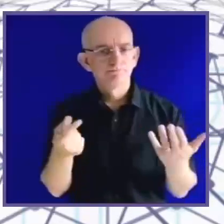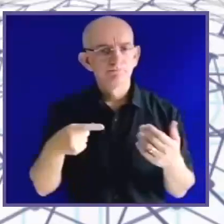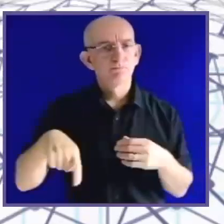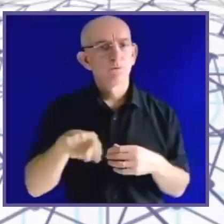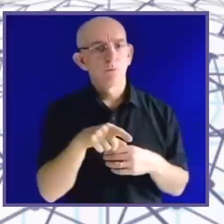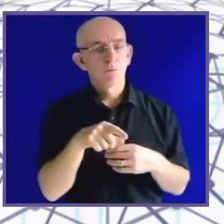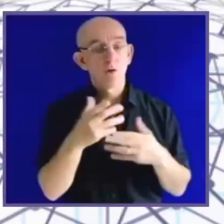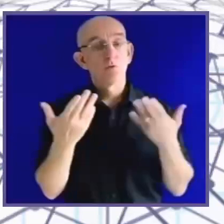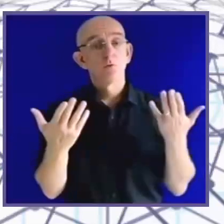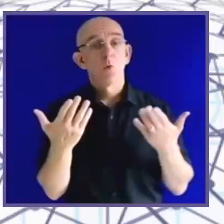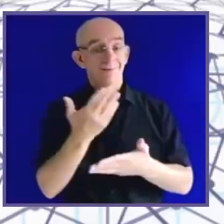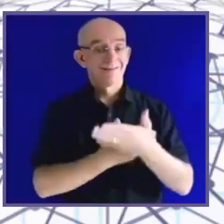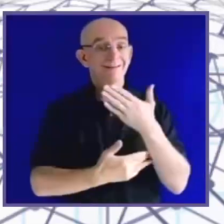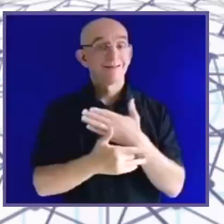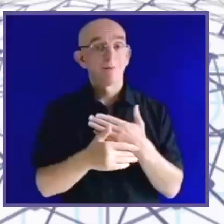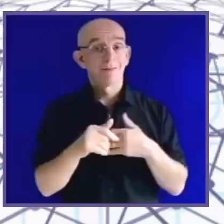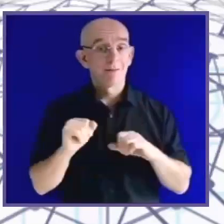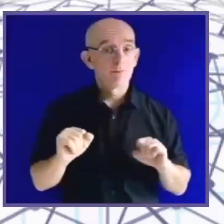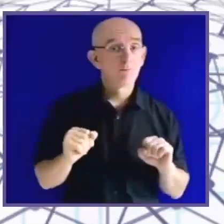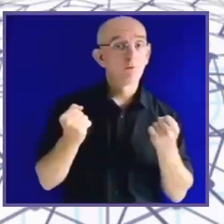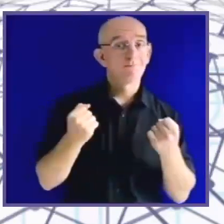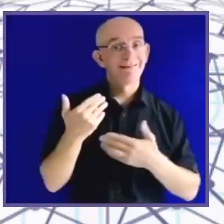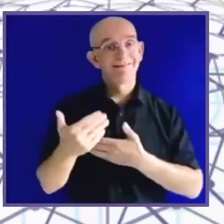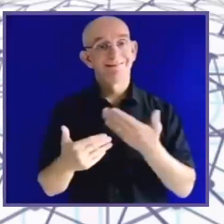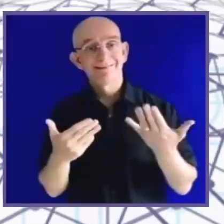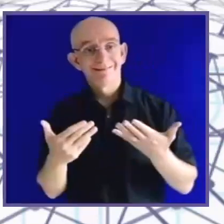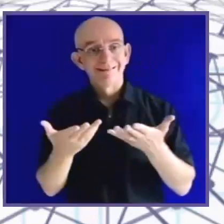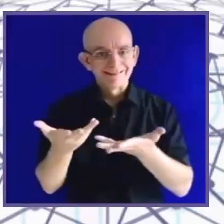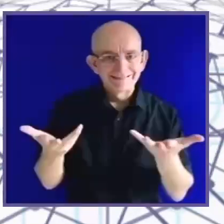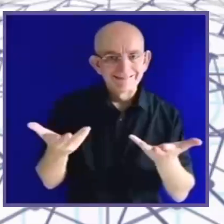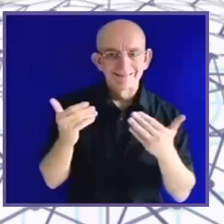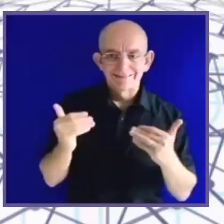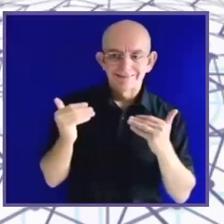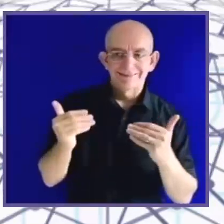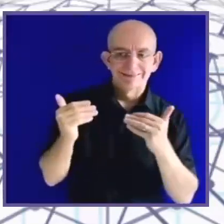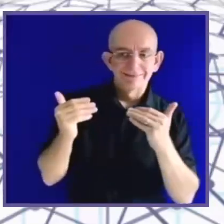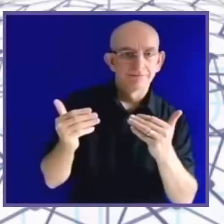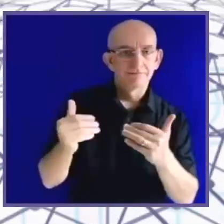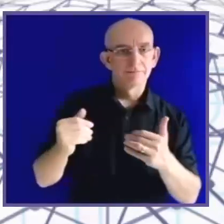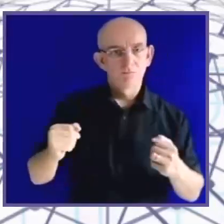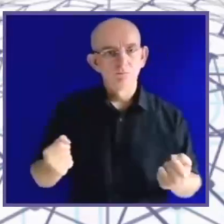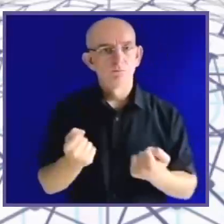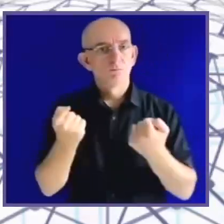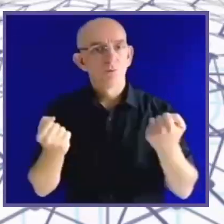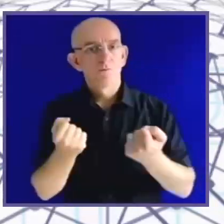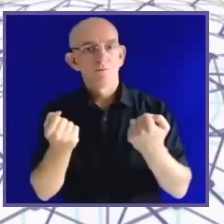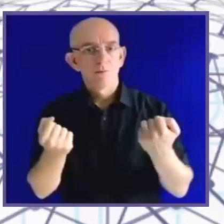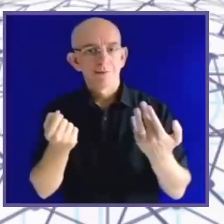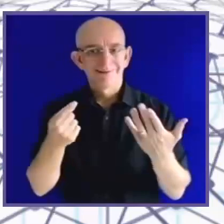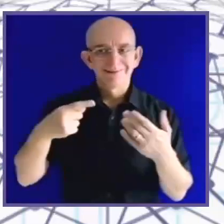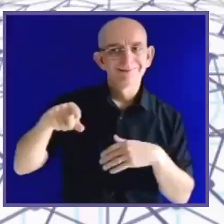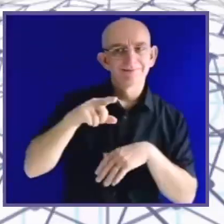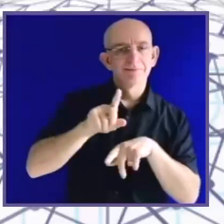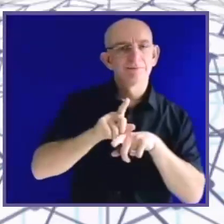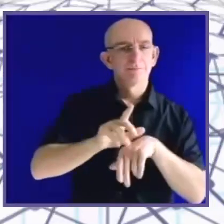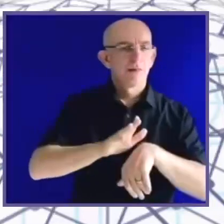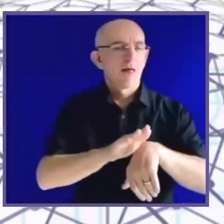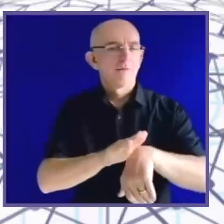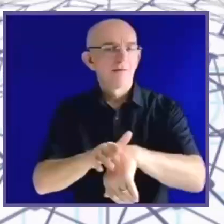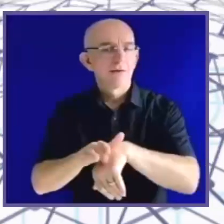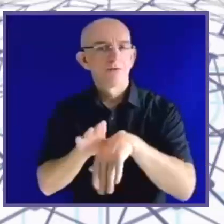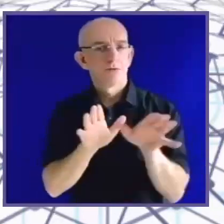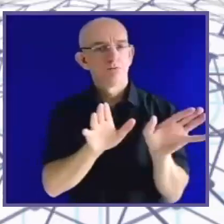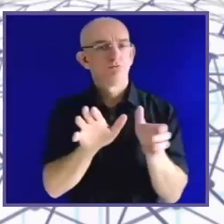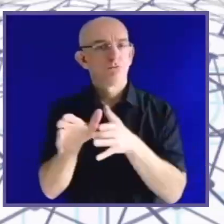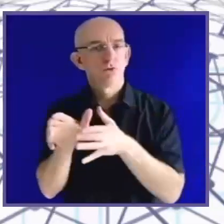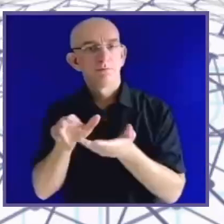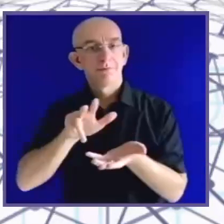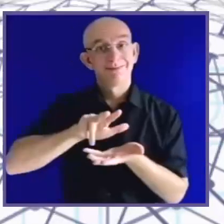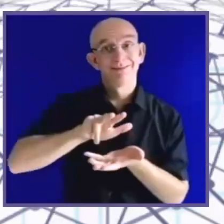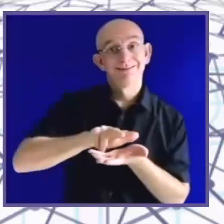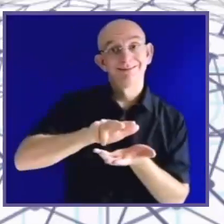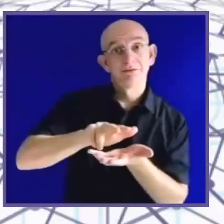these groups in decision making processes around at related policy making, programming